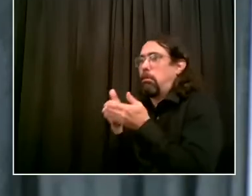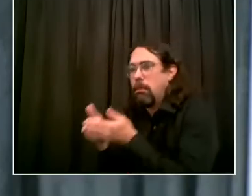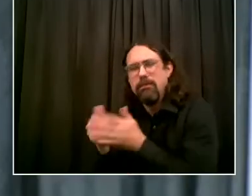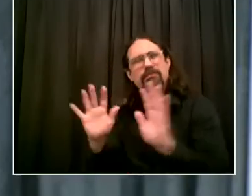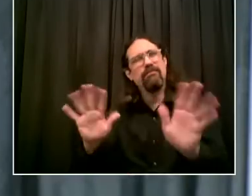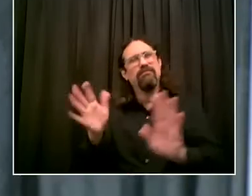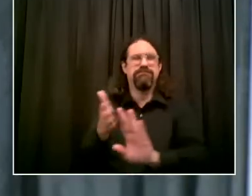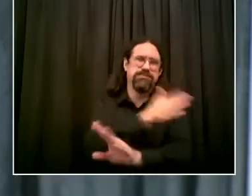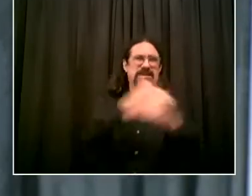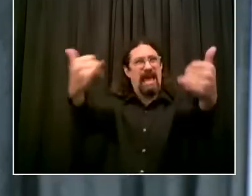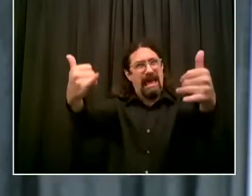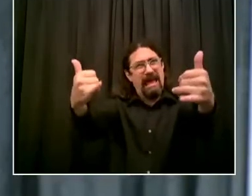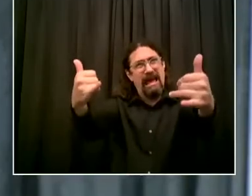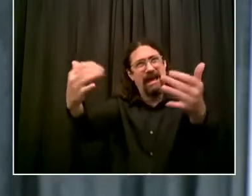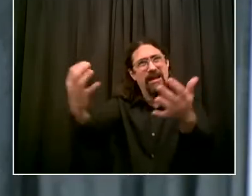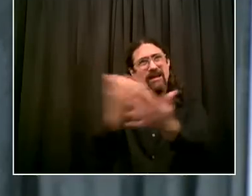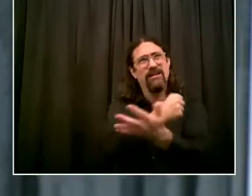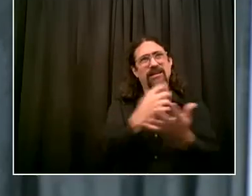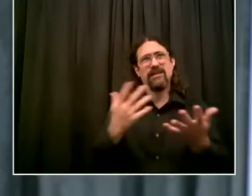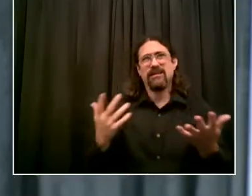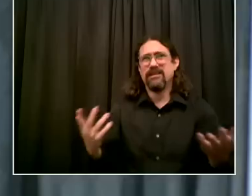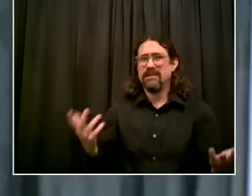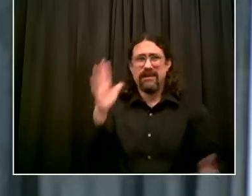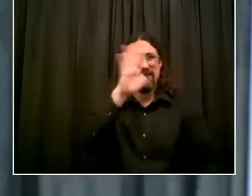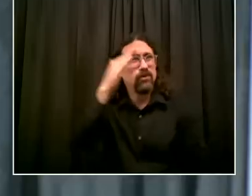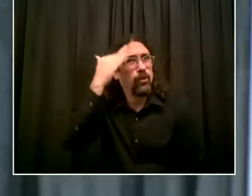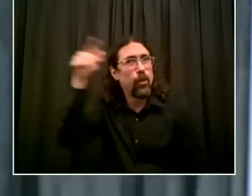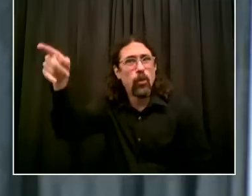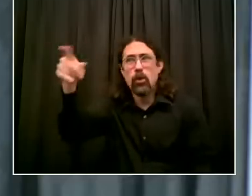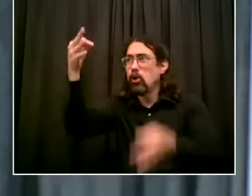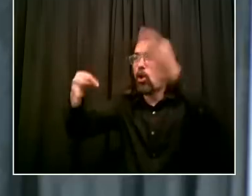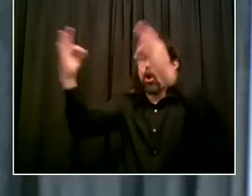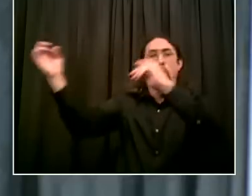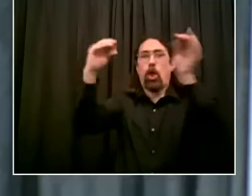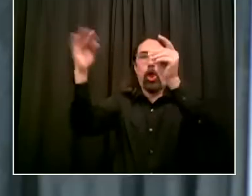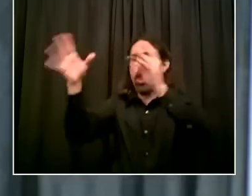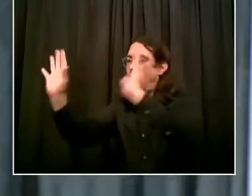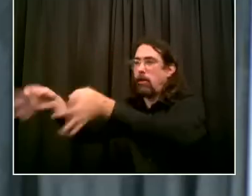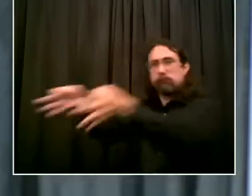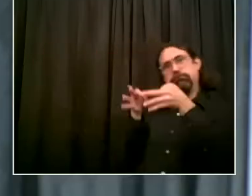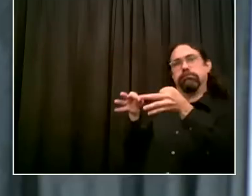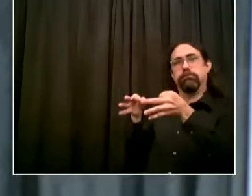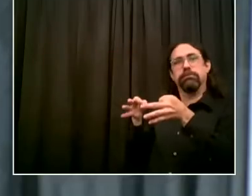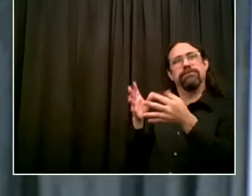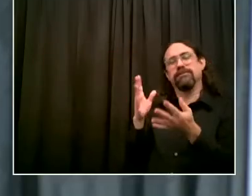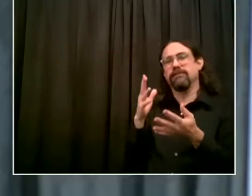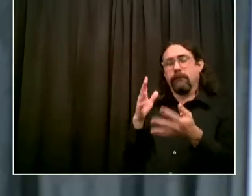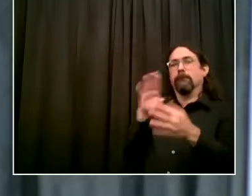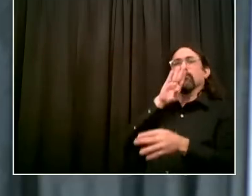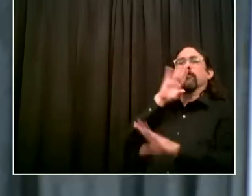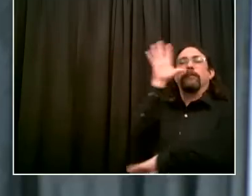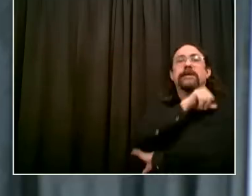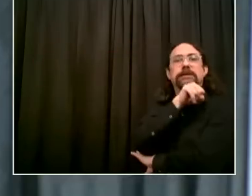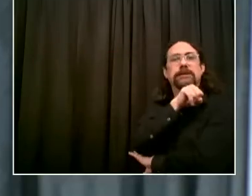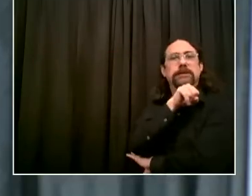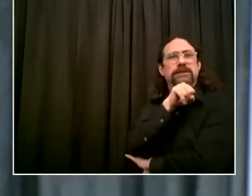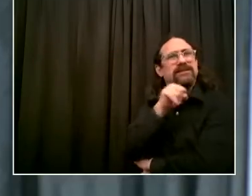IT SHORT EVEN MORE, SO WE HAVE TO ACT AS IF EVERY DAY IS THE LAST DAY TO COMPLETE THE